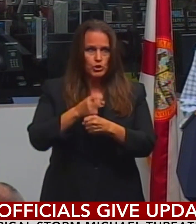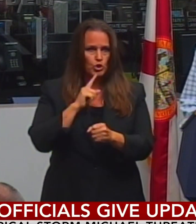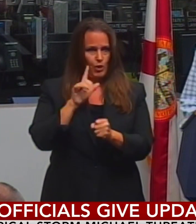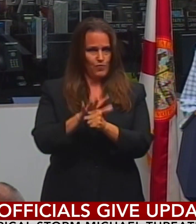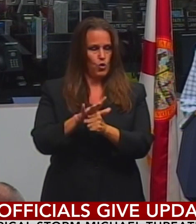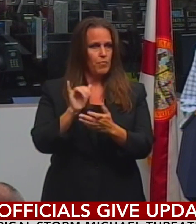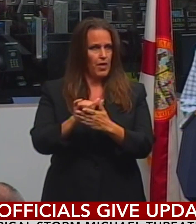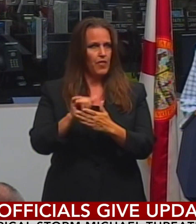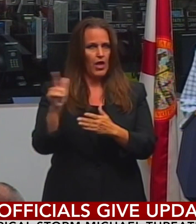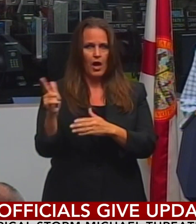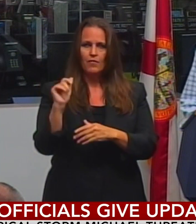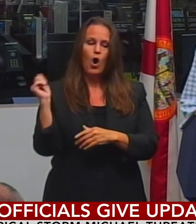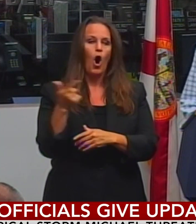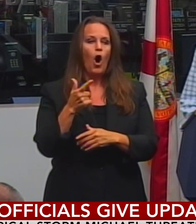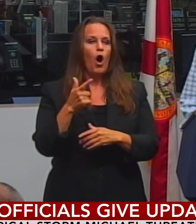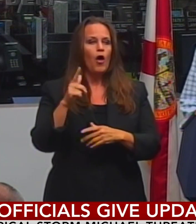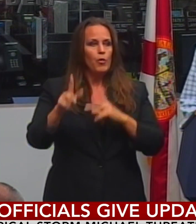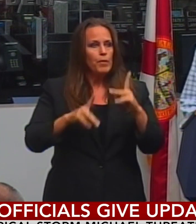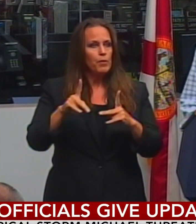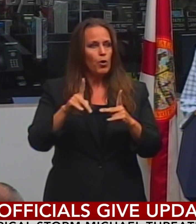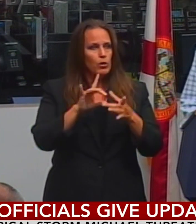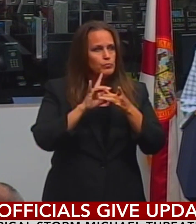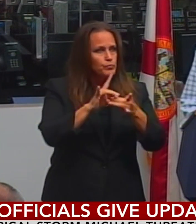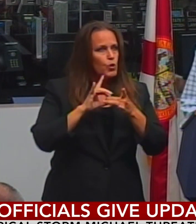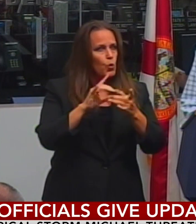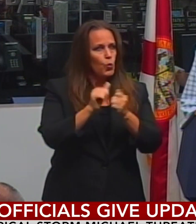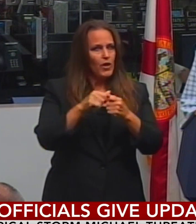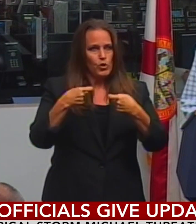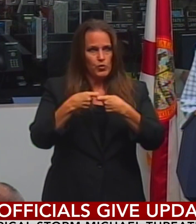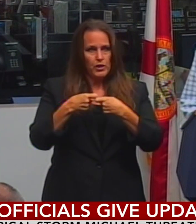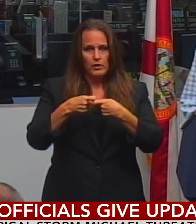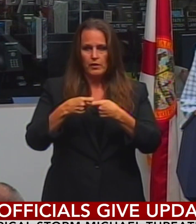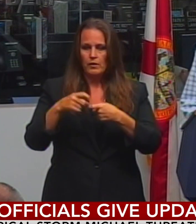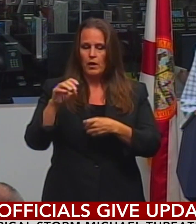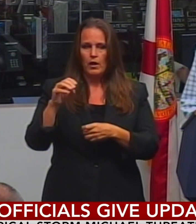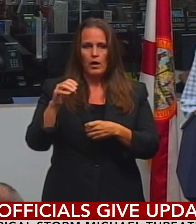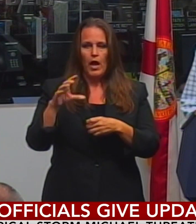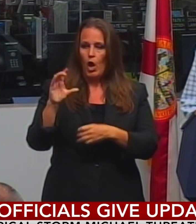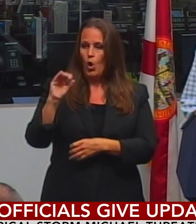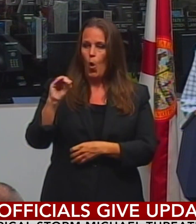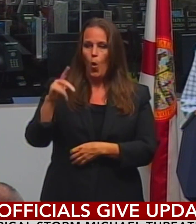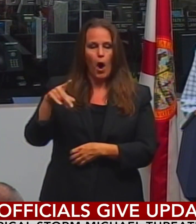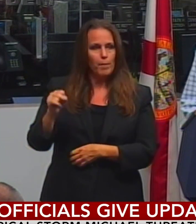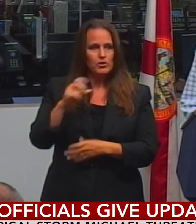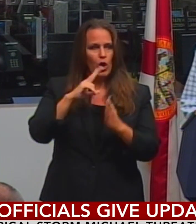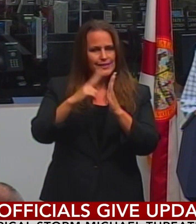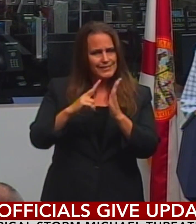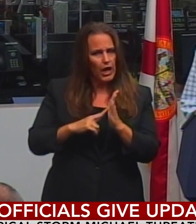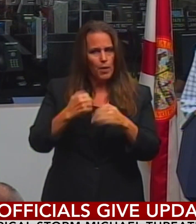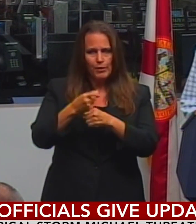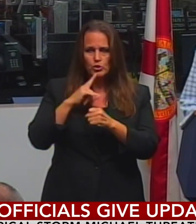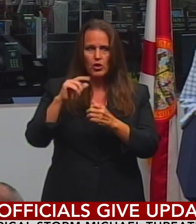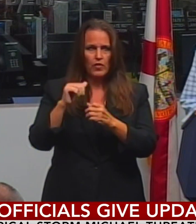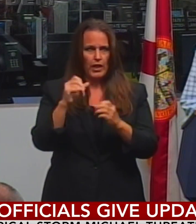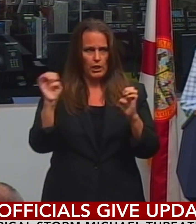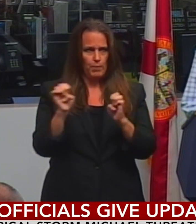I'M CALLING ON EVERY LOCAL GOVERNMENT TO MAINLY CONFIRM